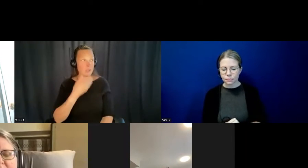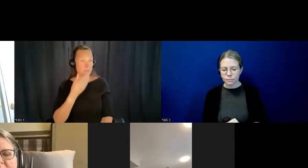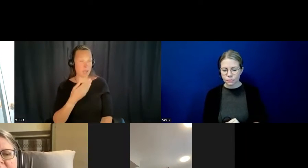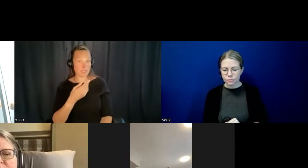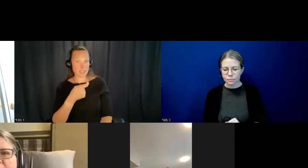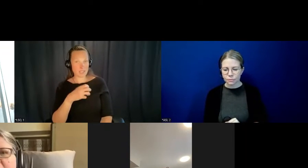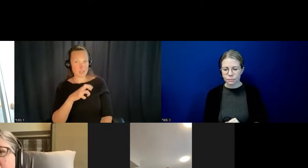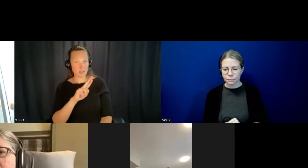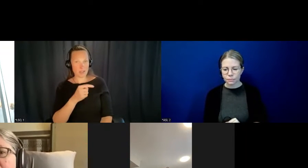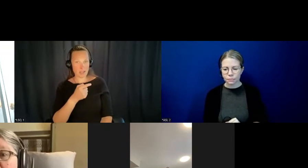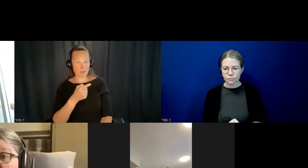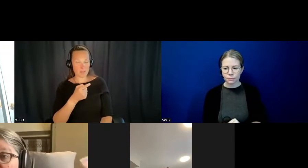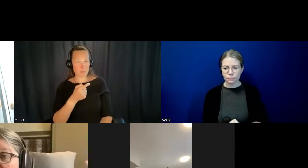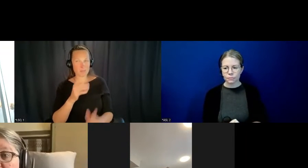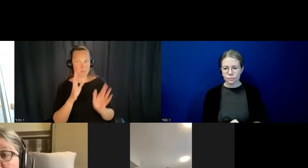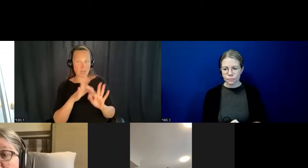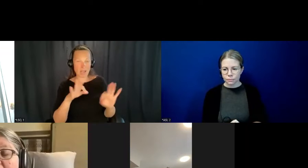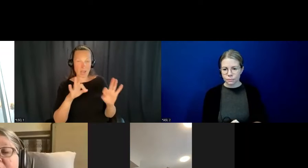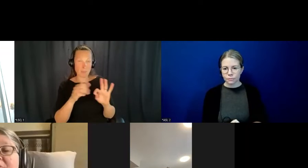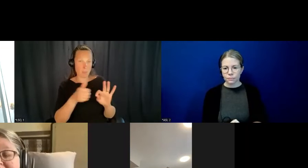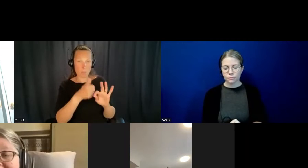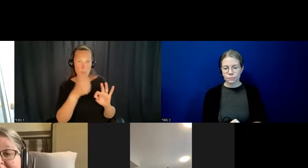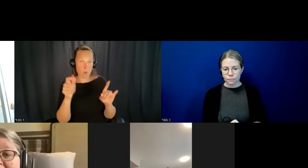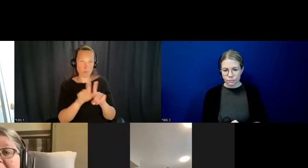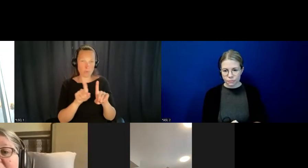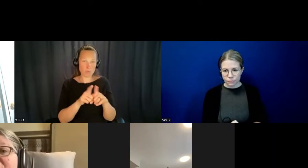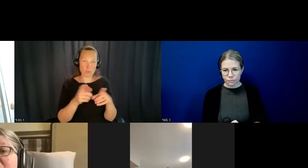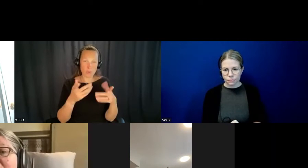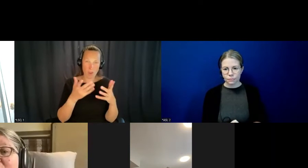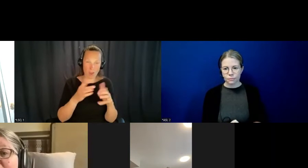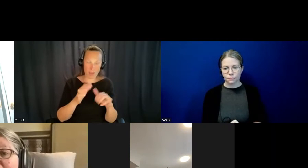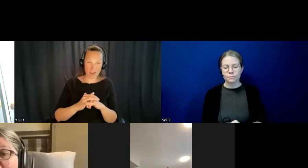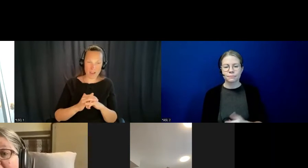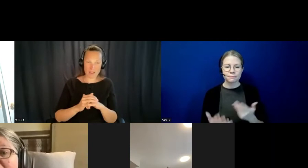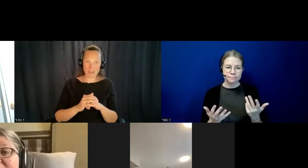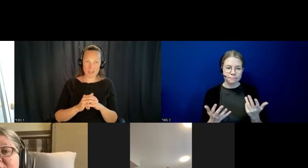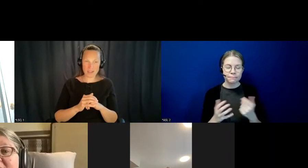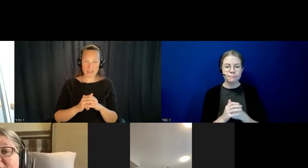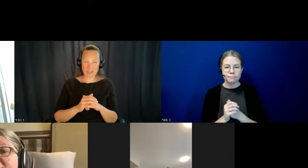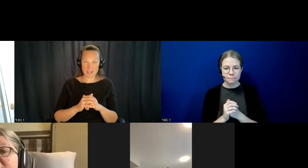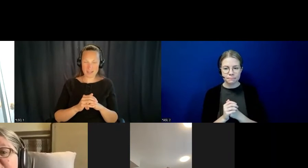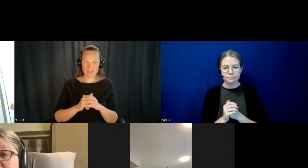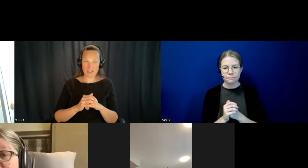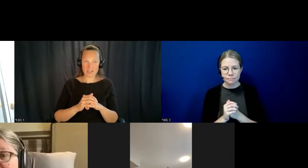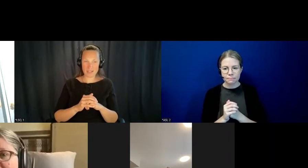IS THAT WE CAN PUT A LOT - OBVIOUSLY A LOT OF WORK WILL GO INTO SETTING THIS UP